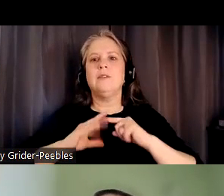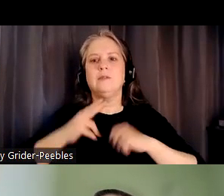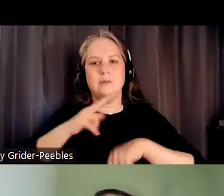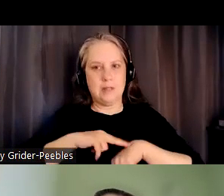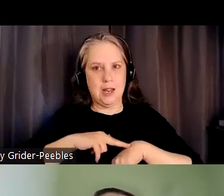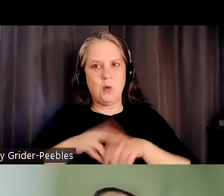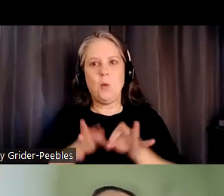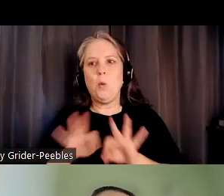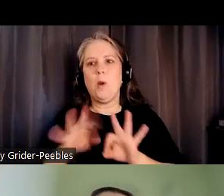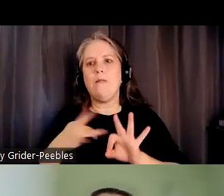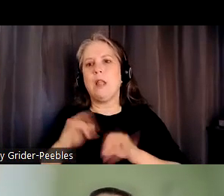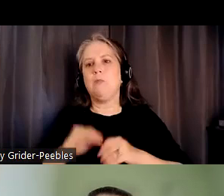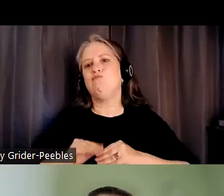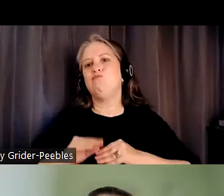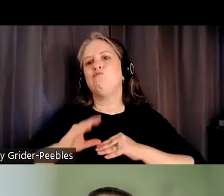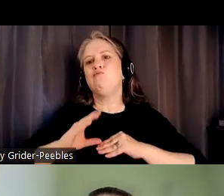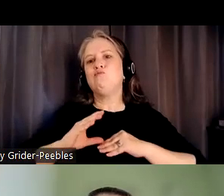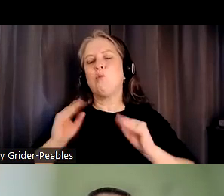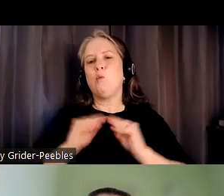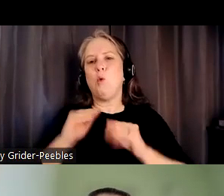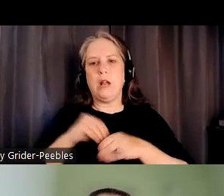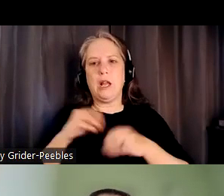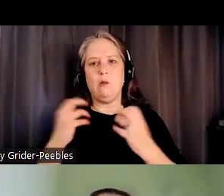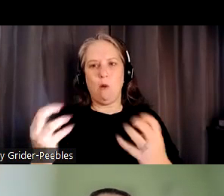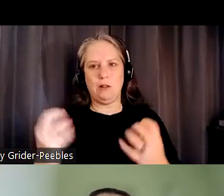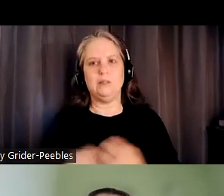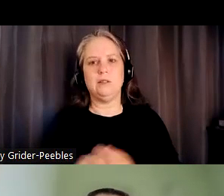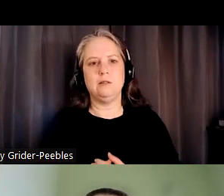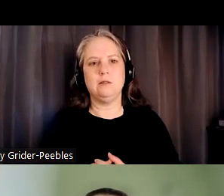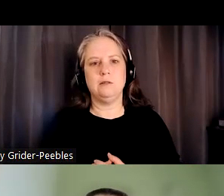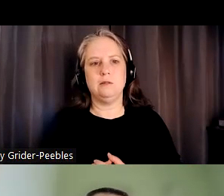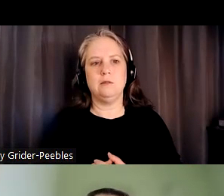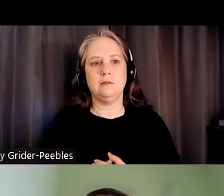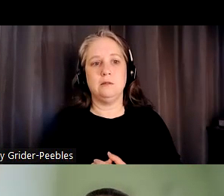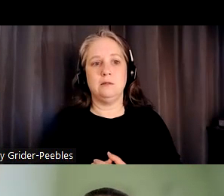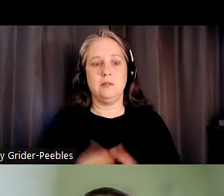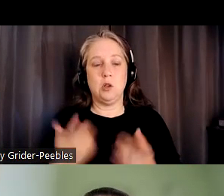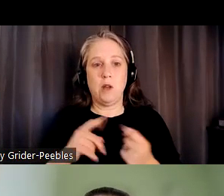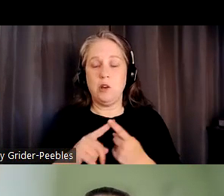our audience, rather than trying to actively compensate for it.